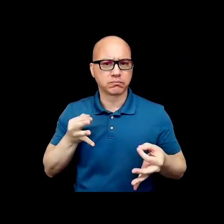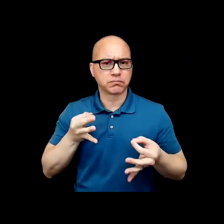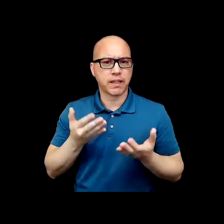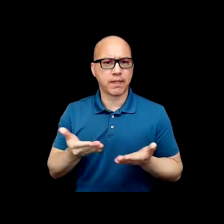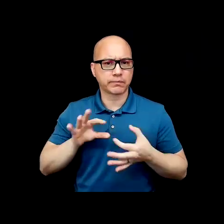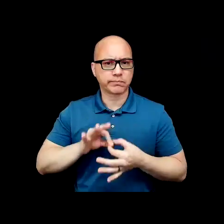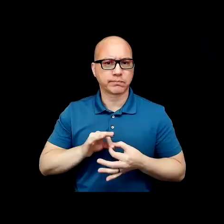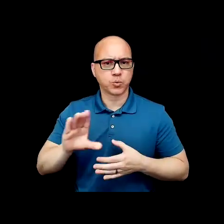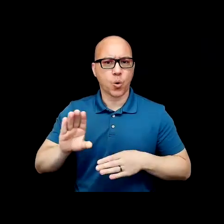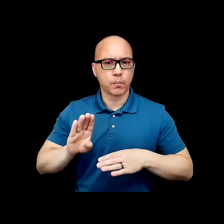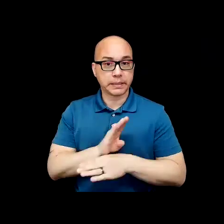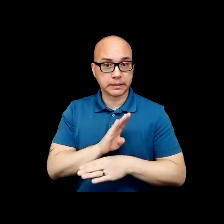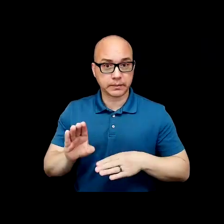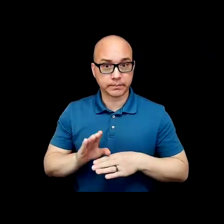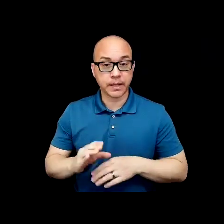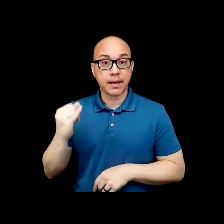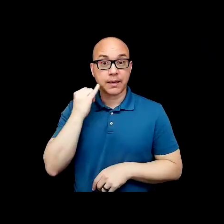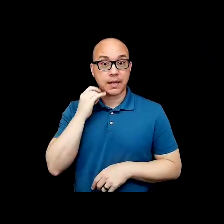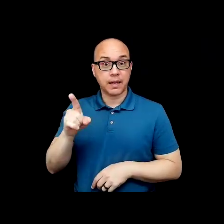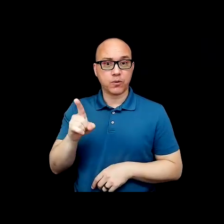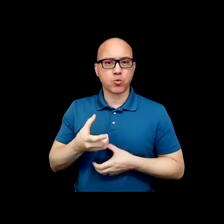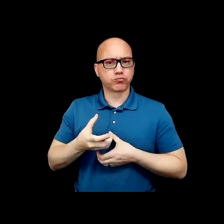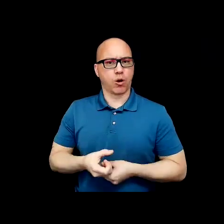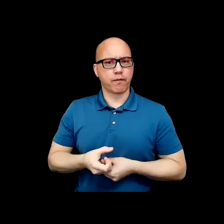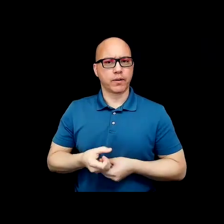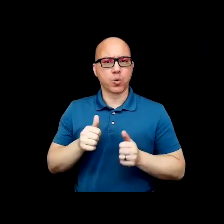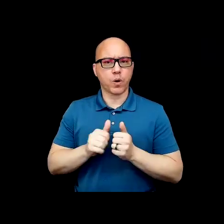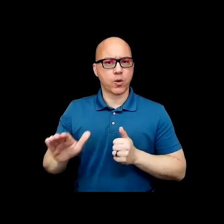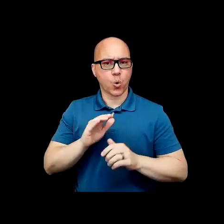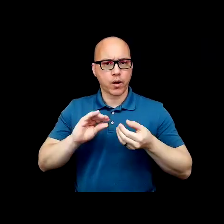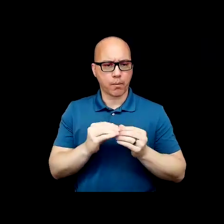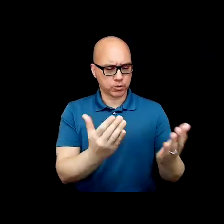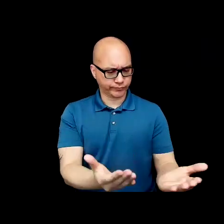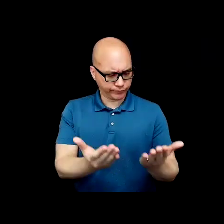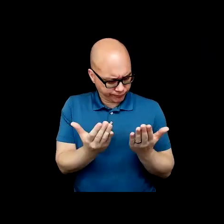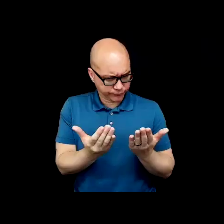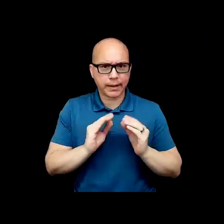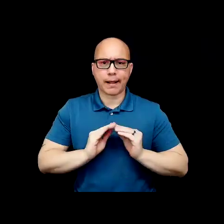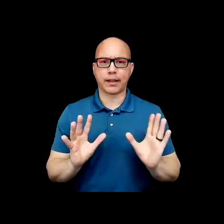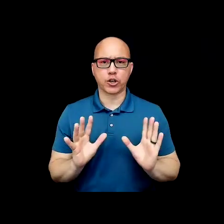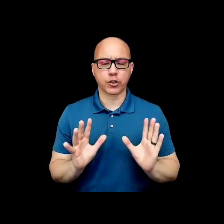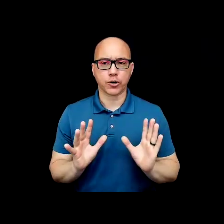your numbers are clear, you can confidentially make decisions. Like, if you need to invest in